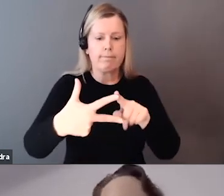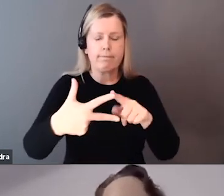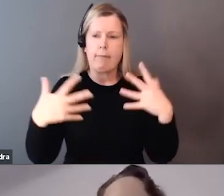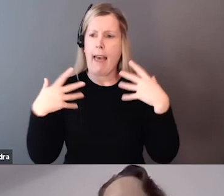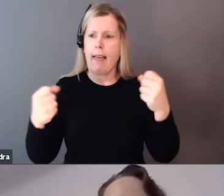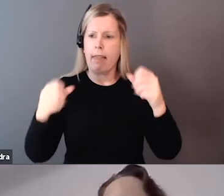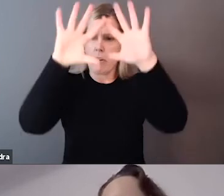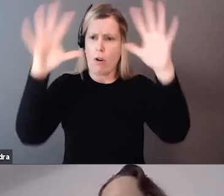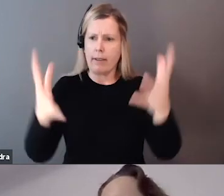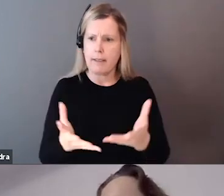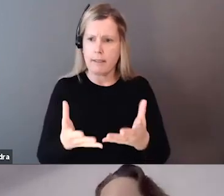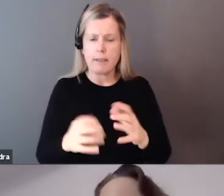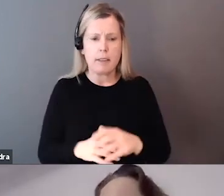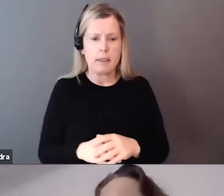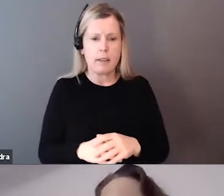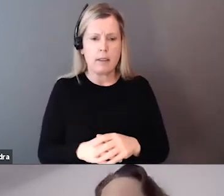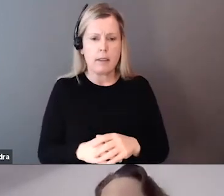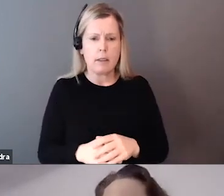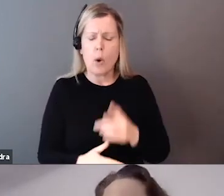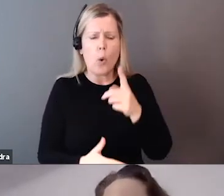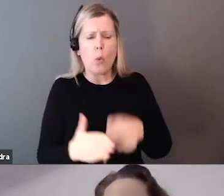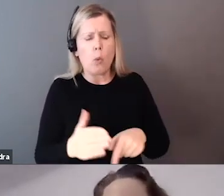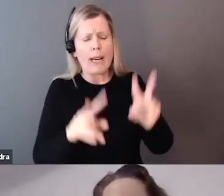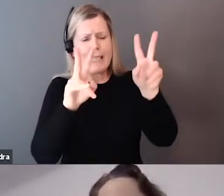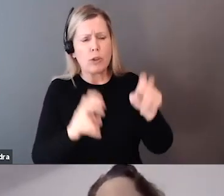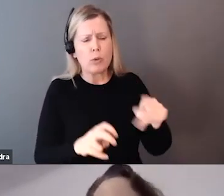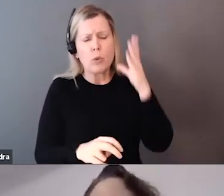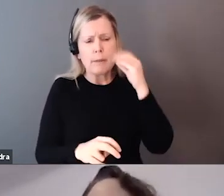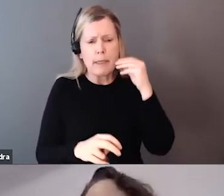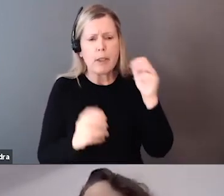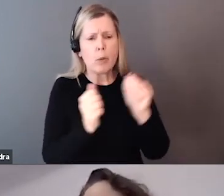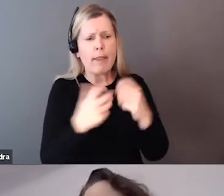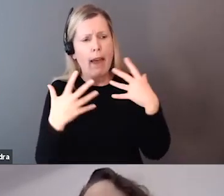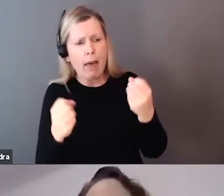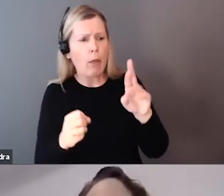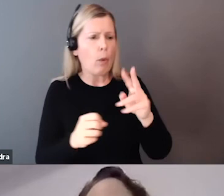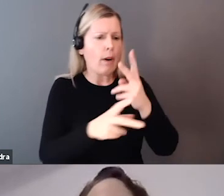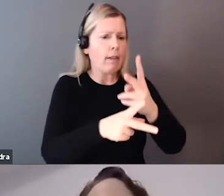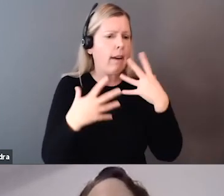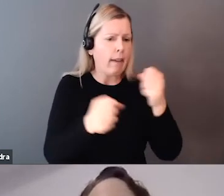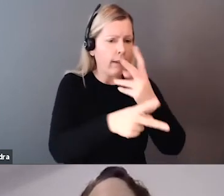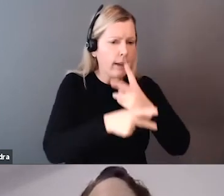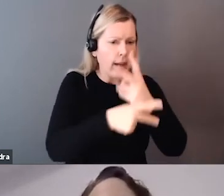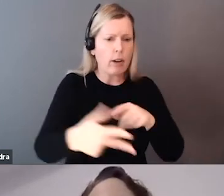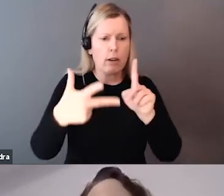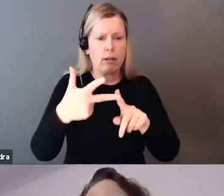are the issues around health and health care that we need to focus on? And then the third context is